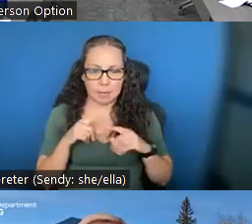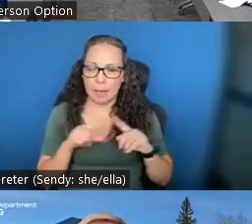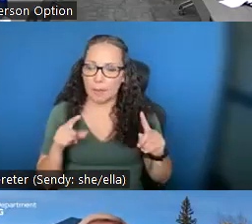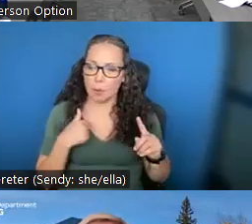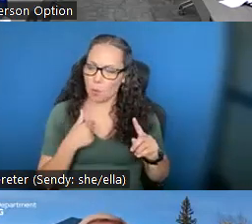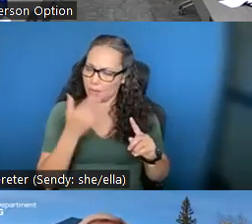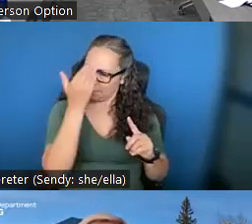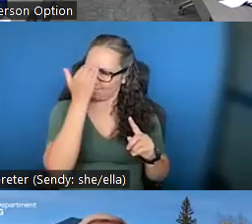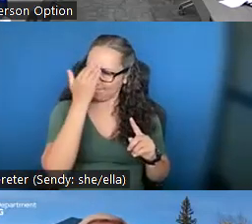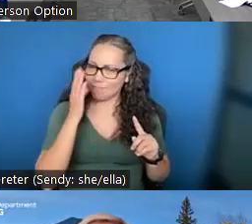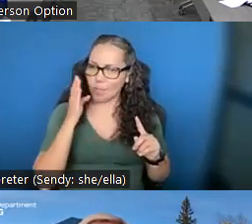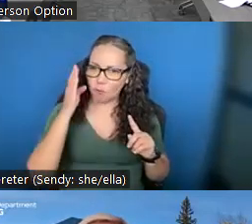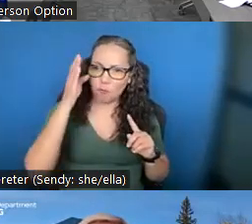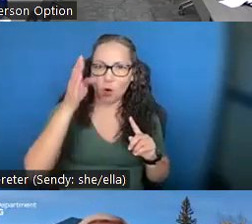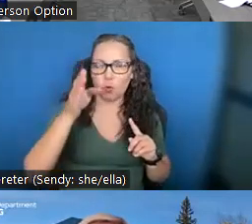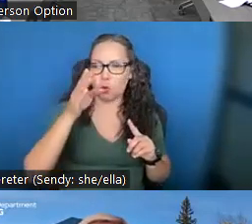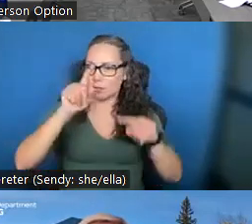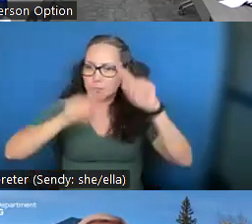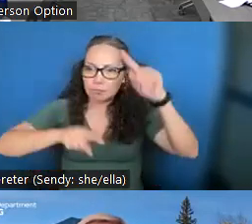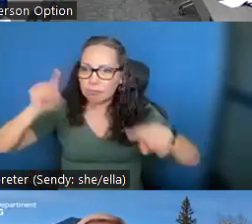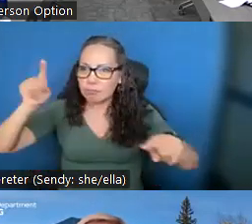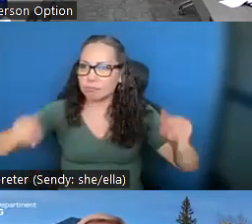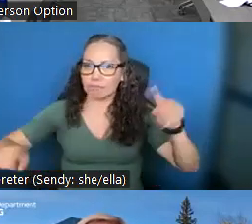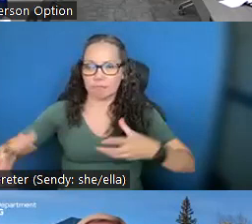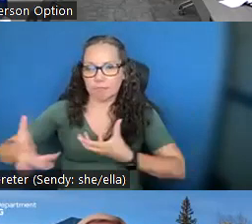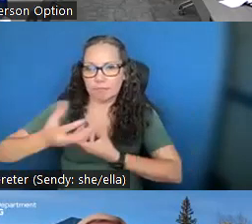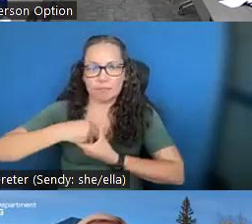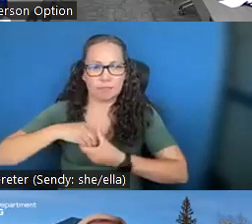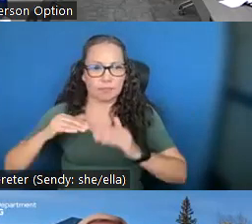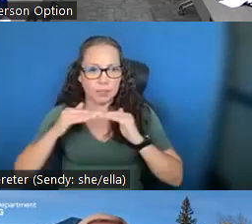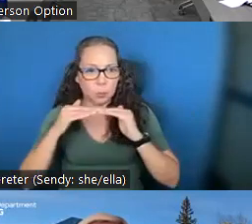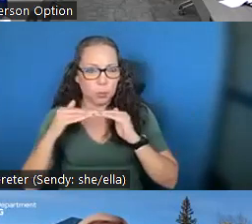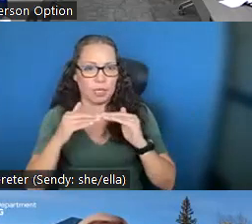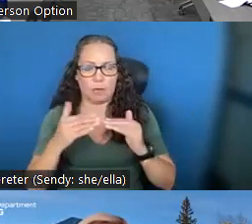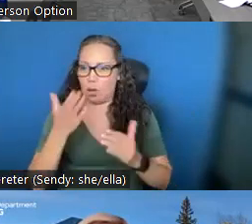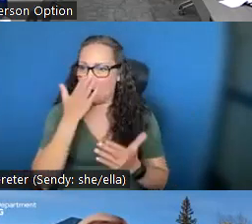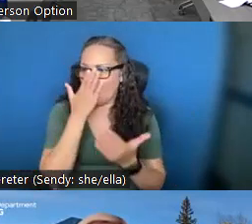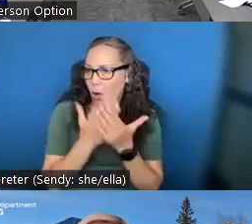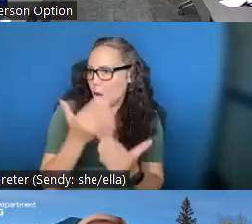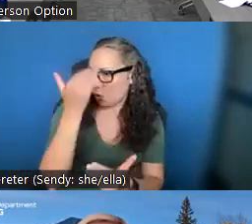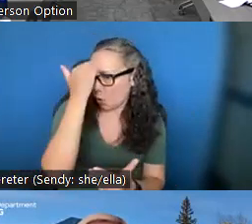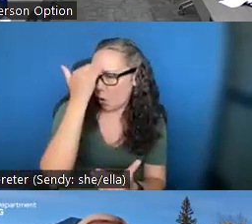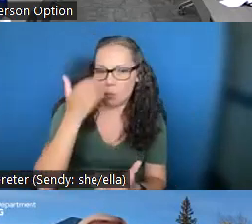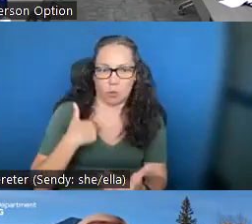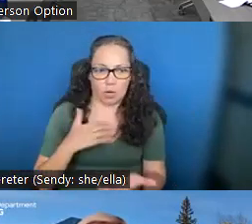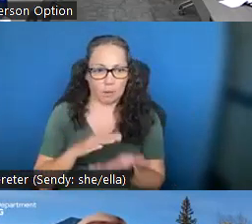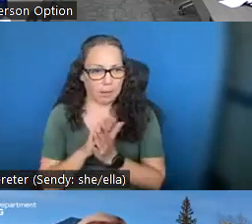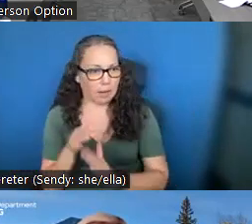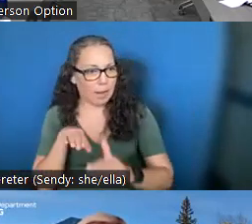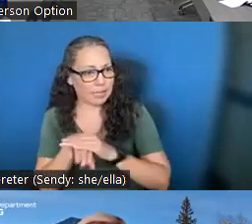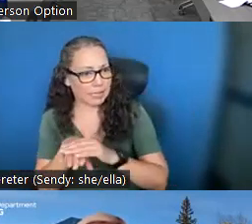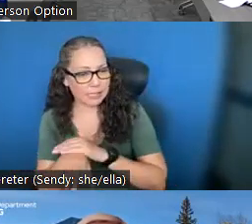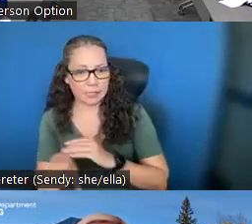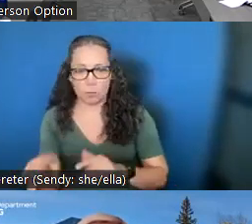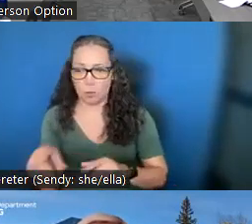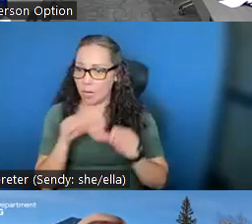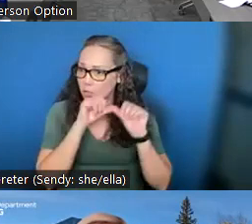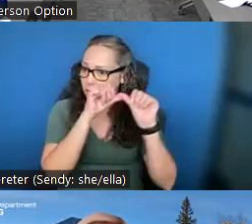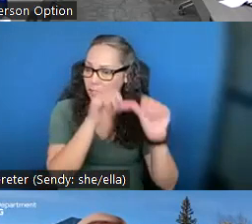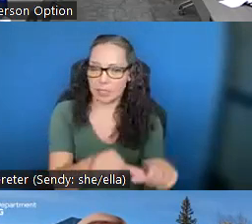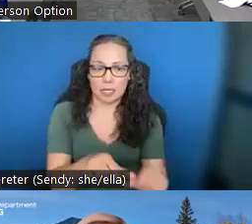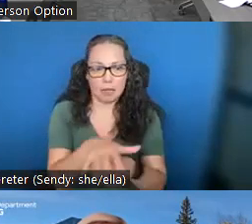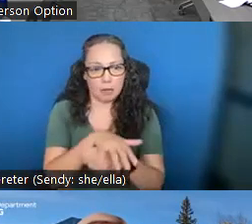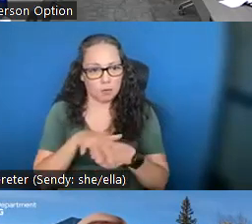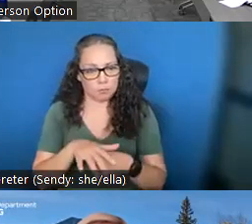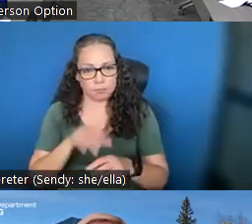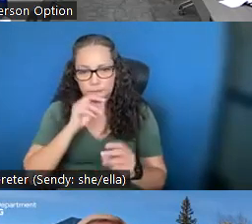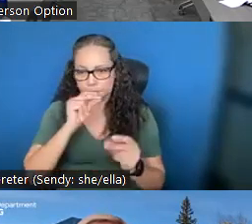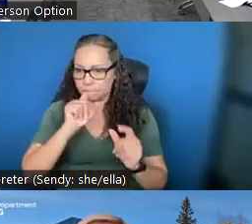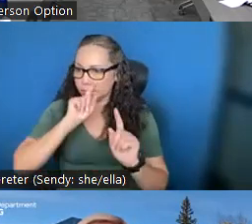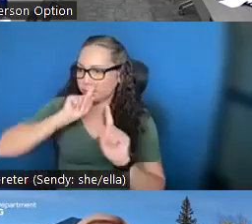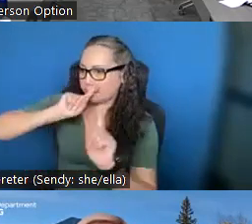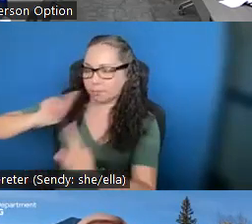want to be inclusive and Equitable wellknown and accessible consistent locally responsive strategic